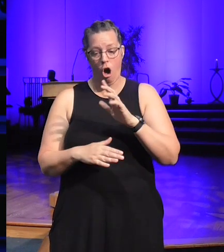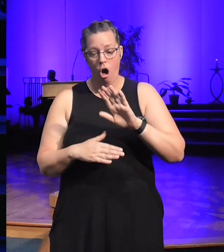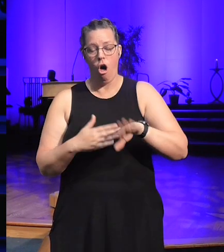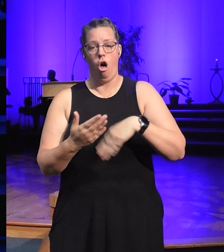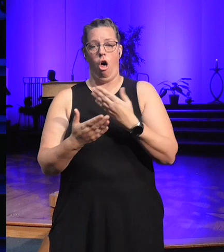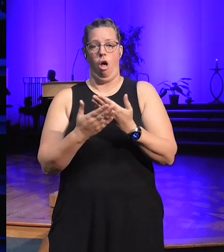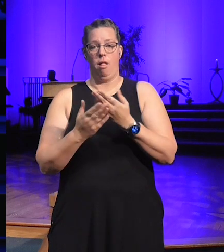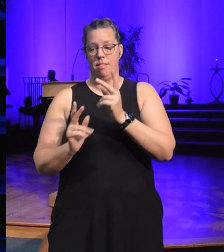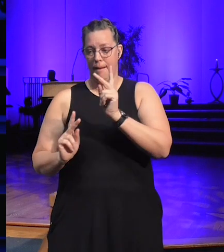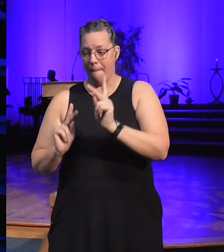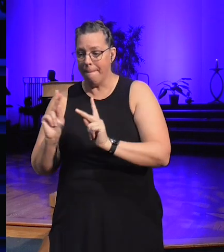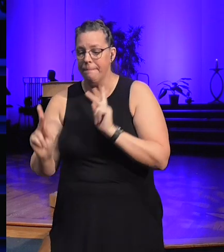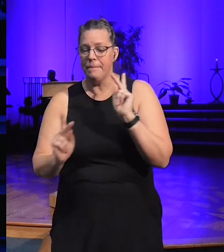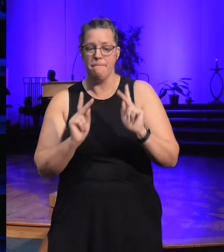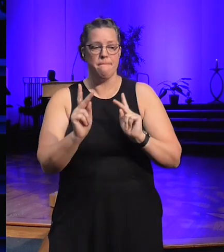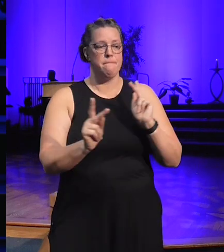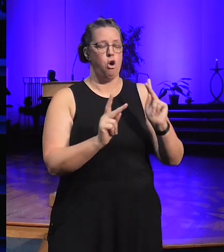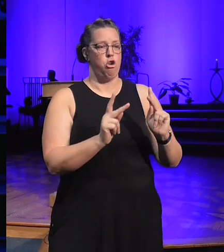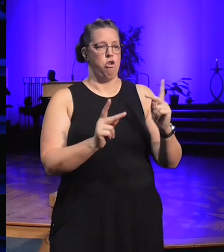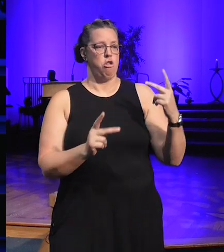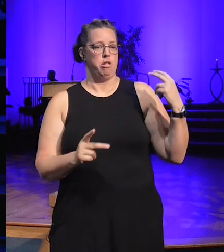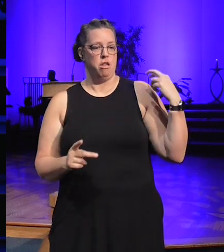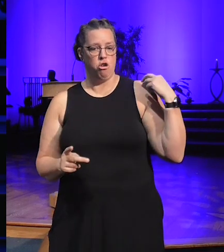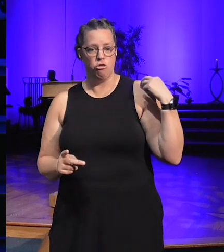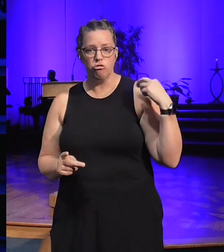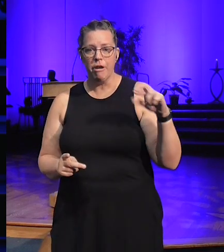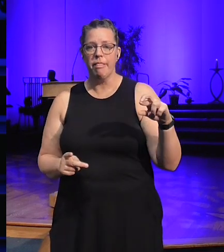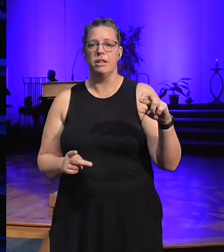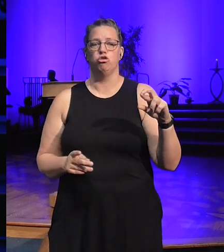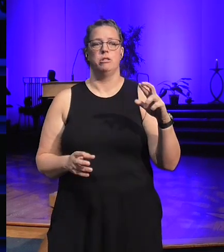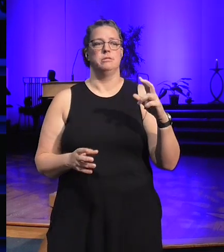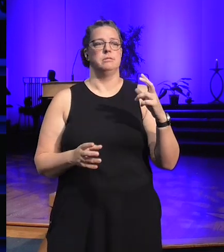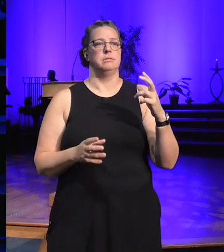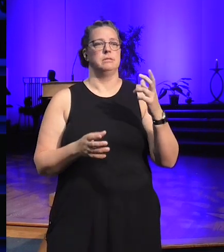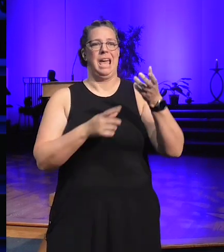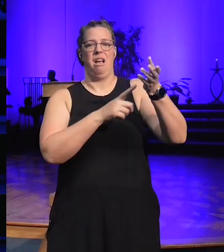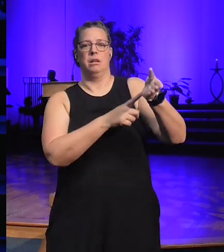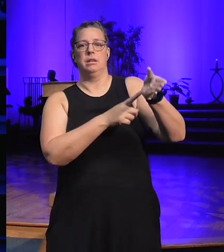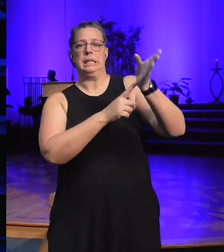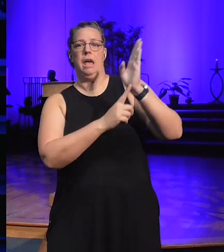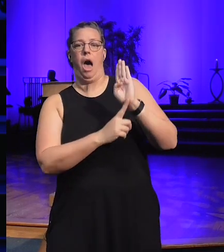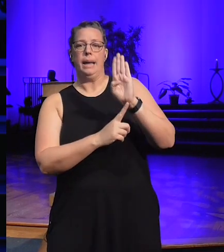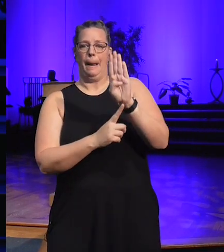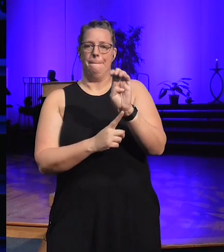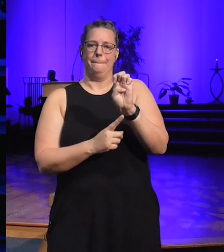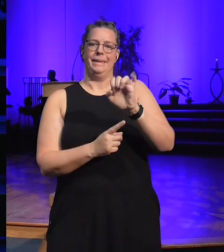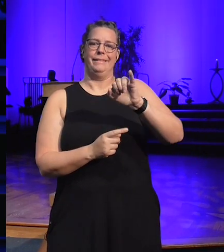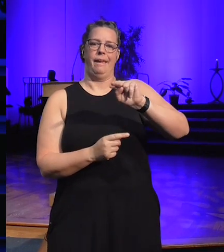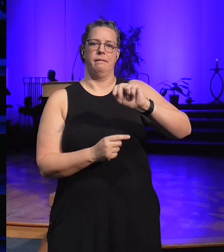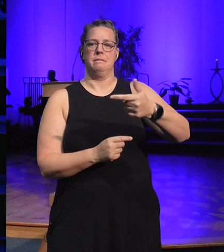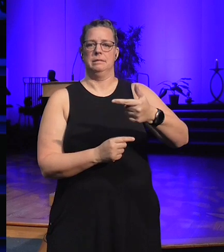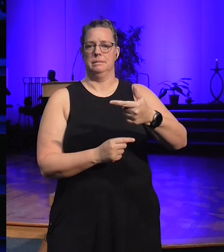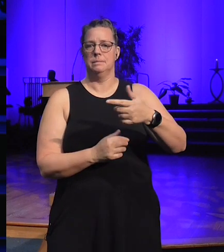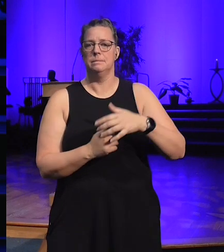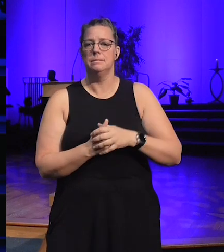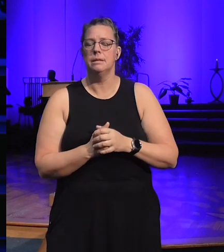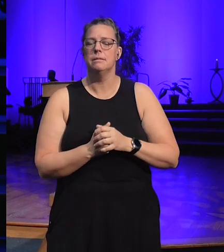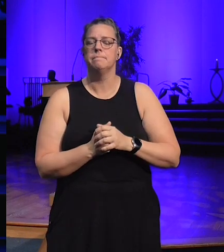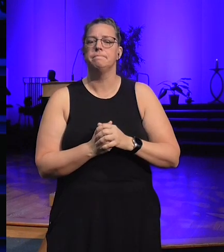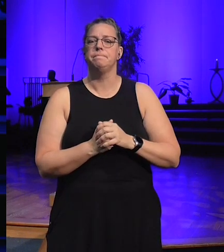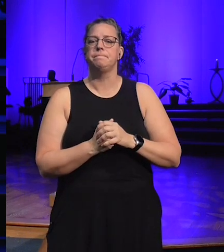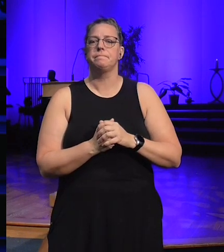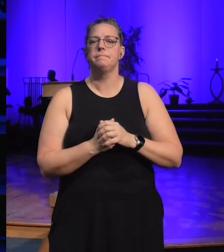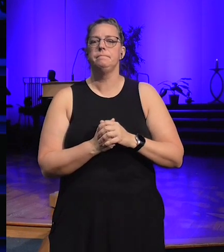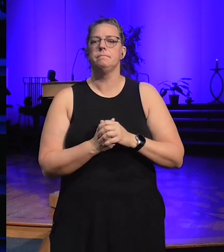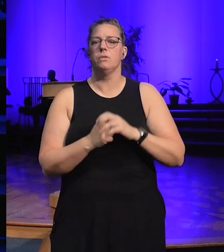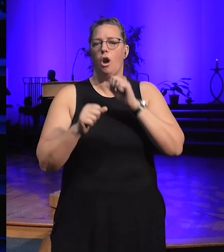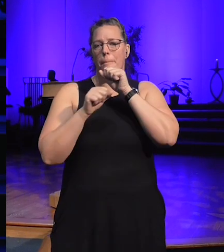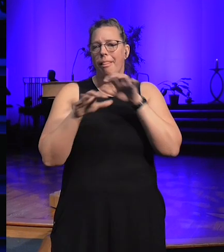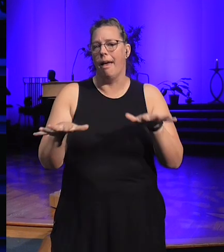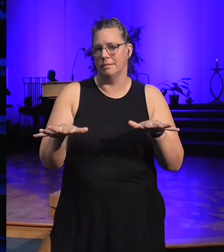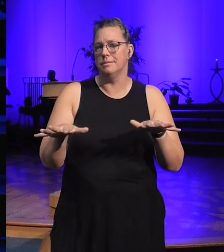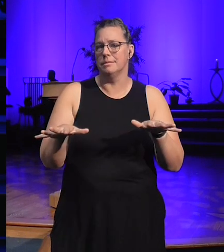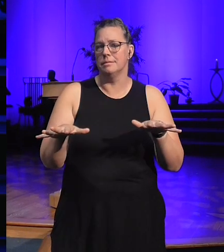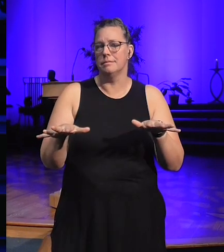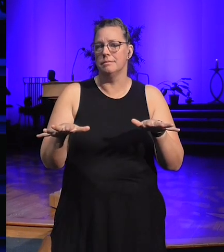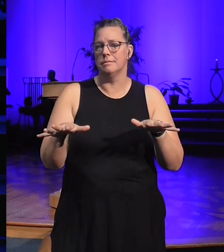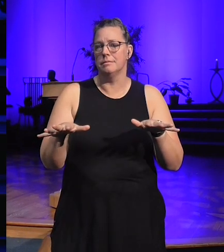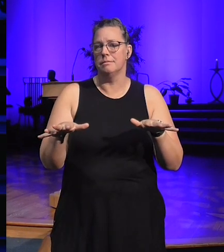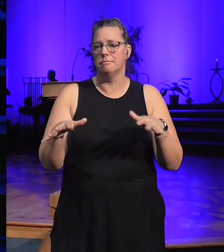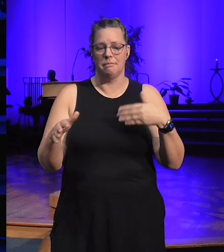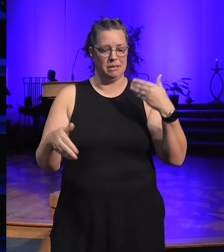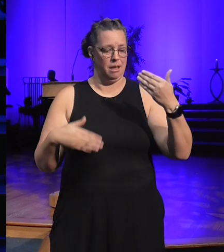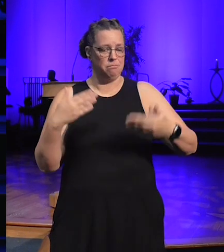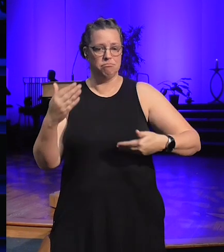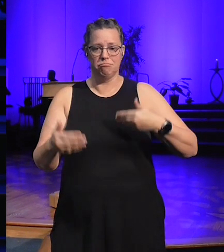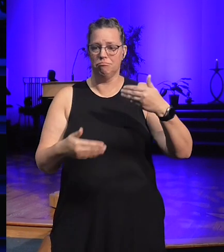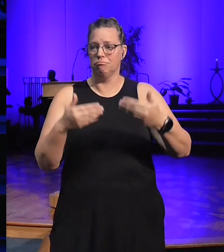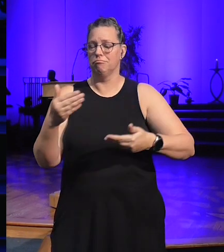religions all God beings God creation s are blessed in every way as they go about their lives